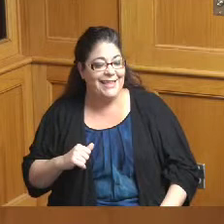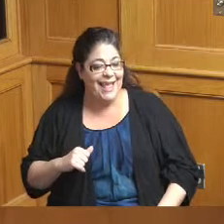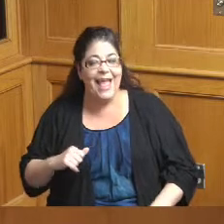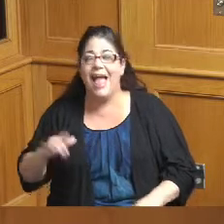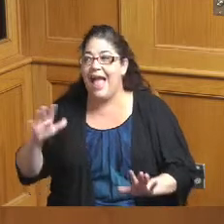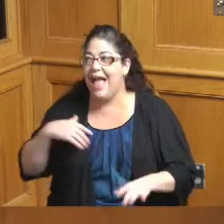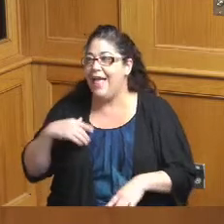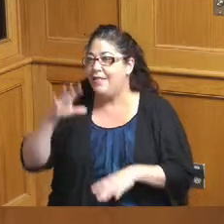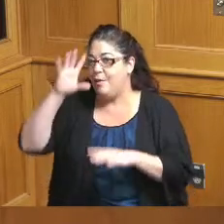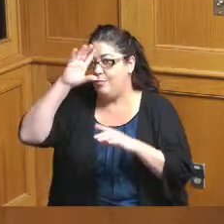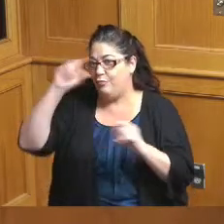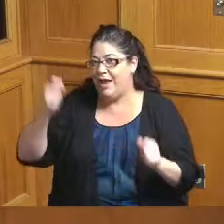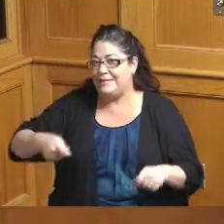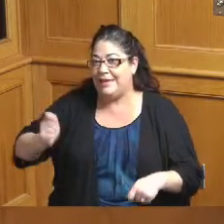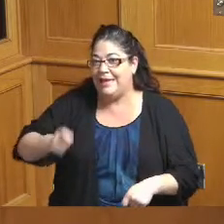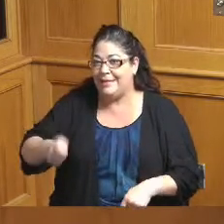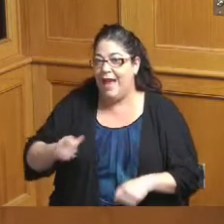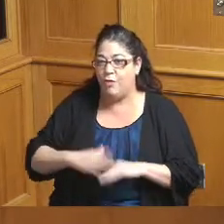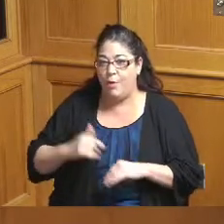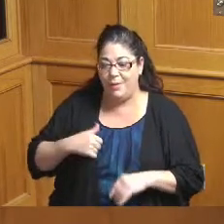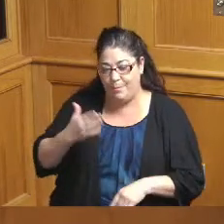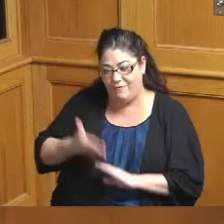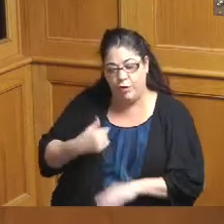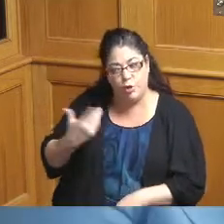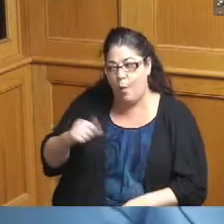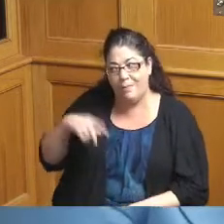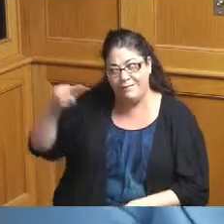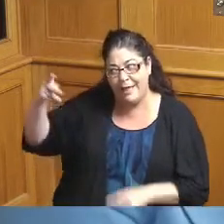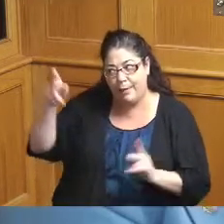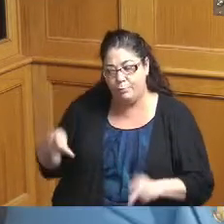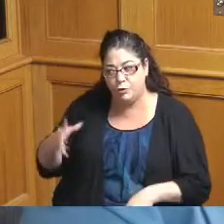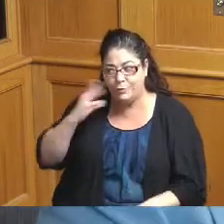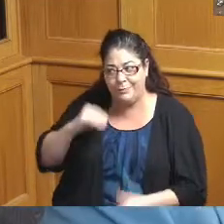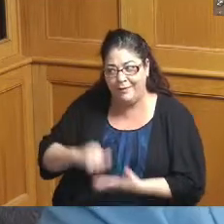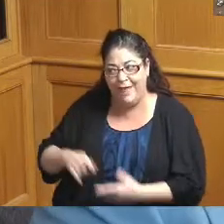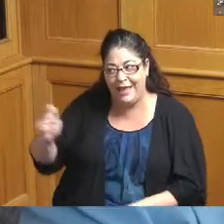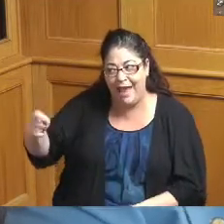the President hit the gavel on you you'll be the second person that got gave up besides myself